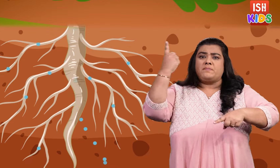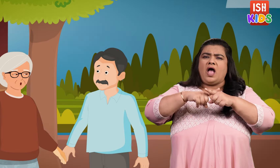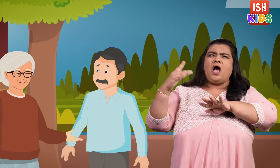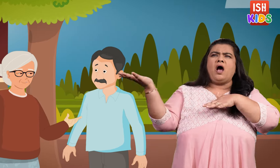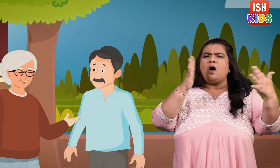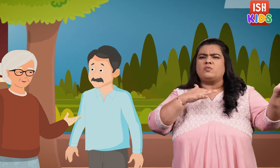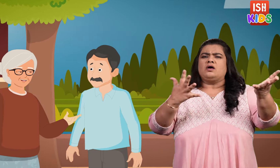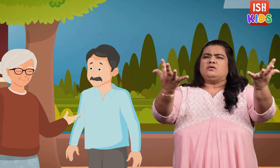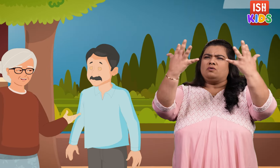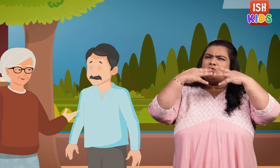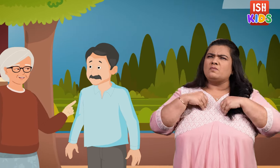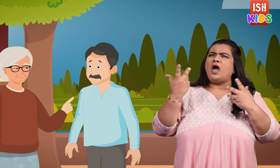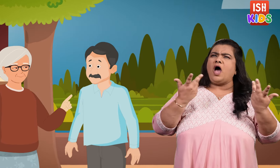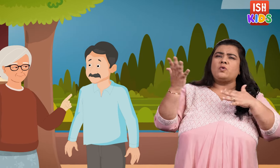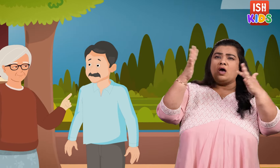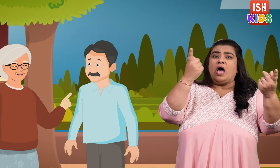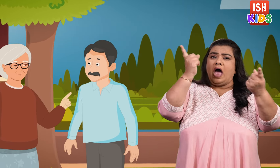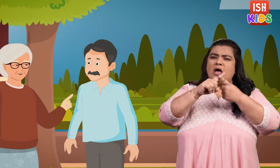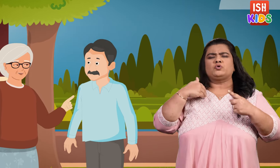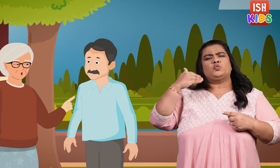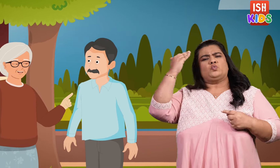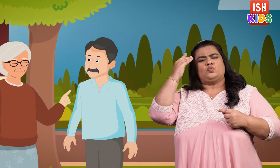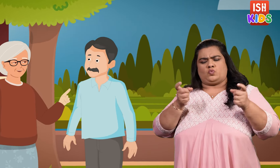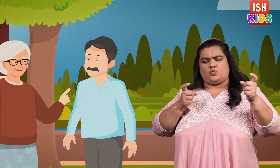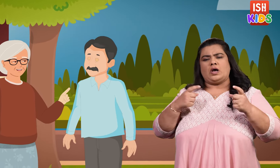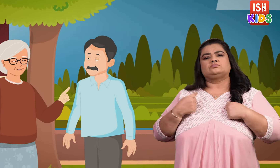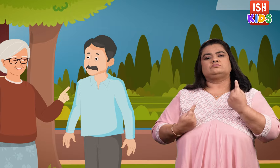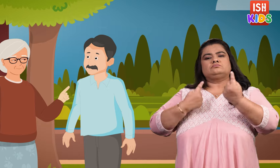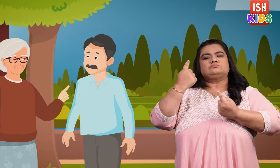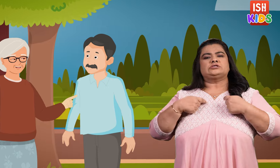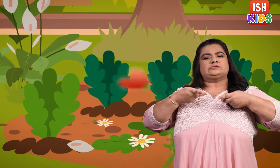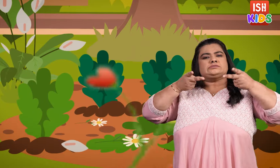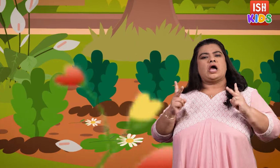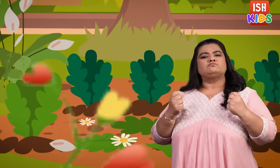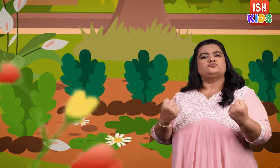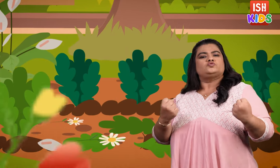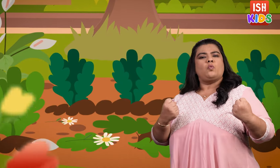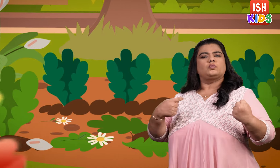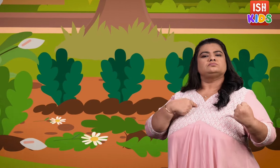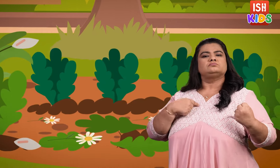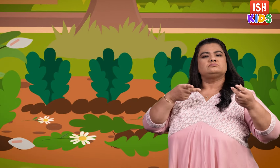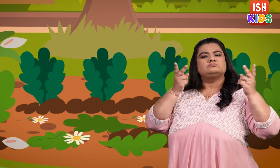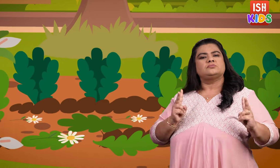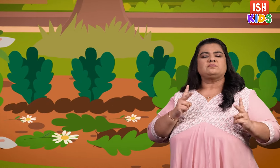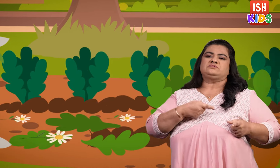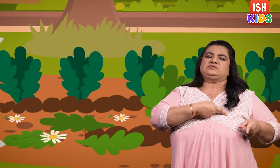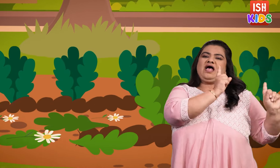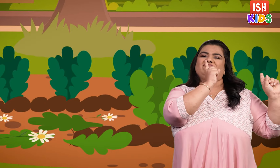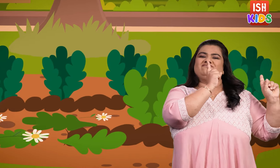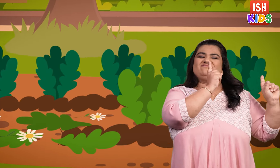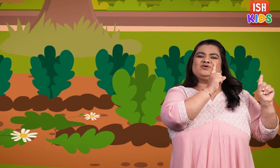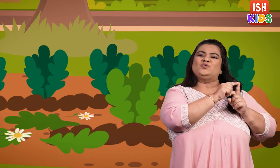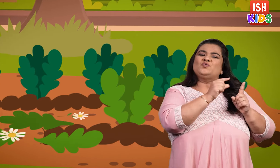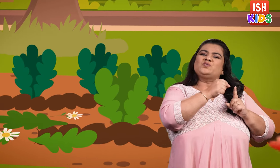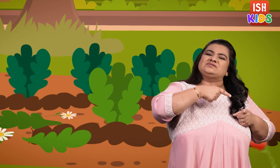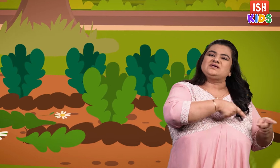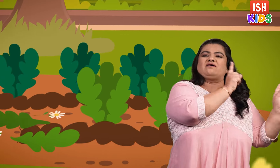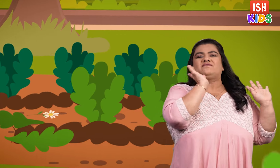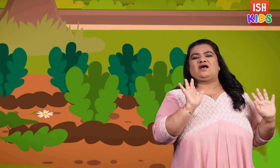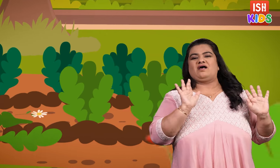Because of this, they are able to stand strong in any storm.